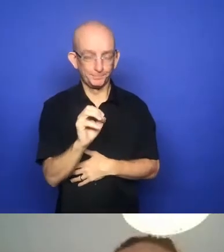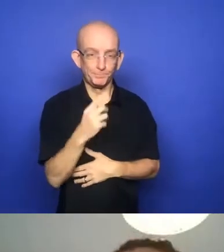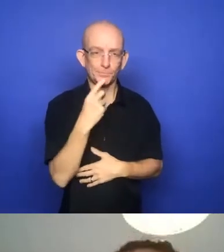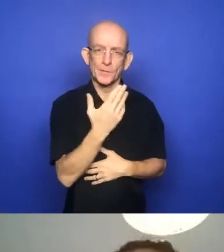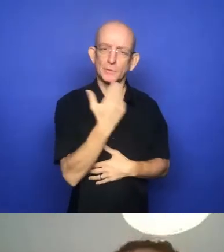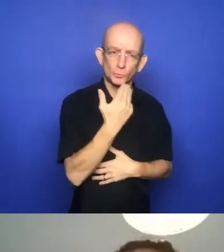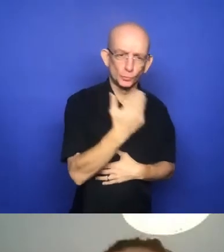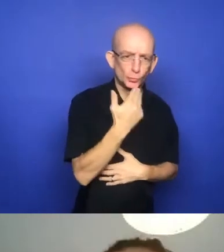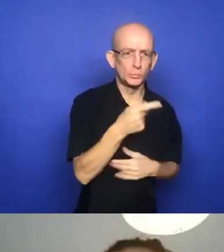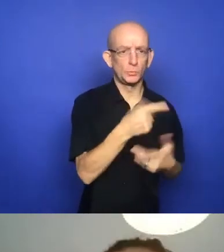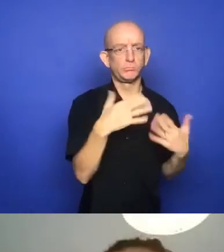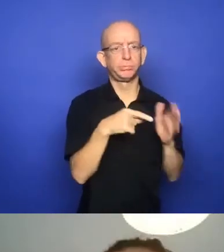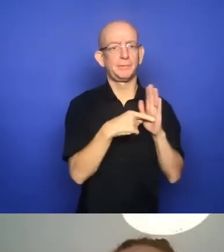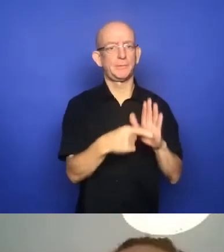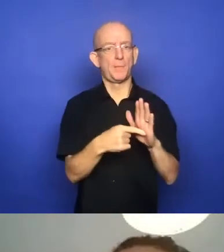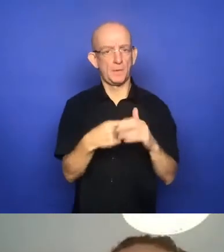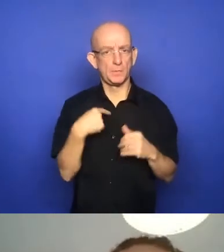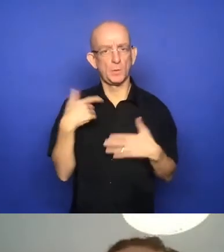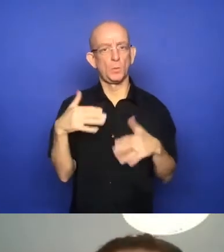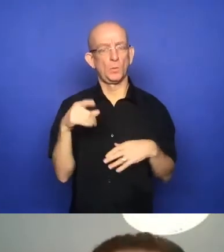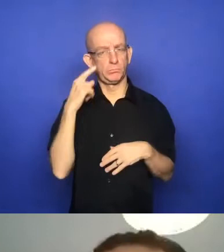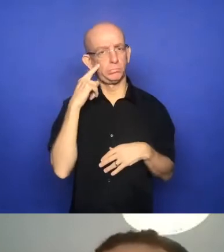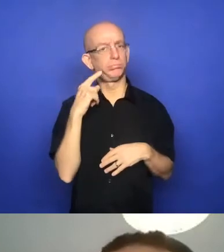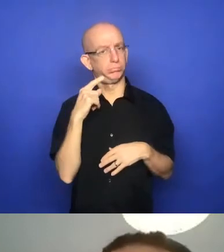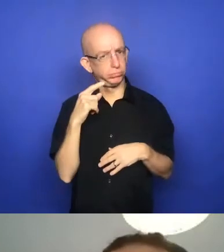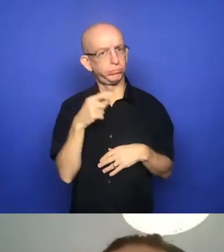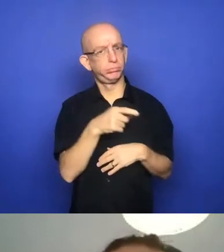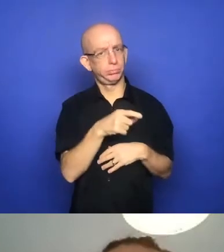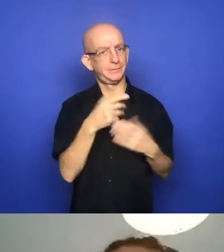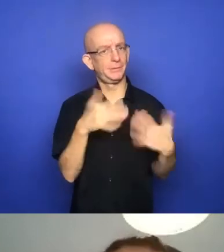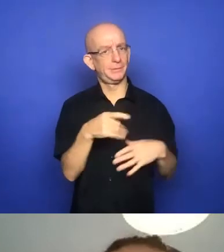how using existing tools for measurement